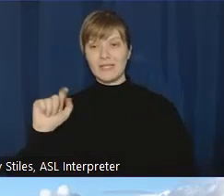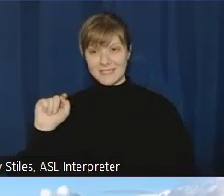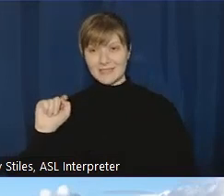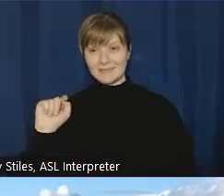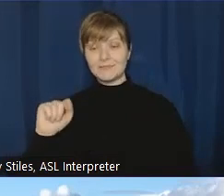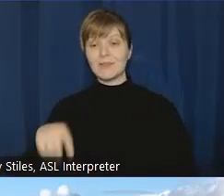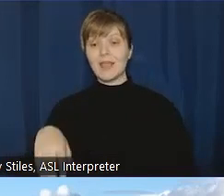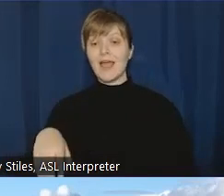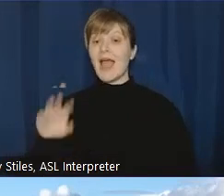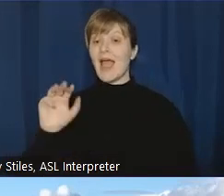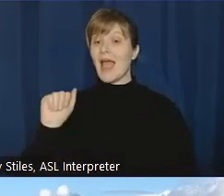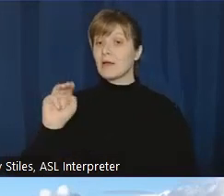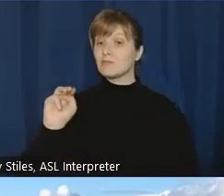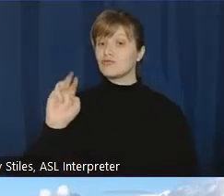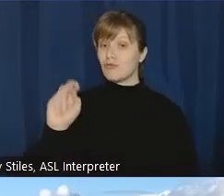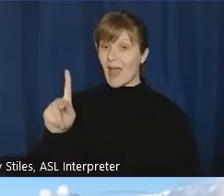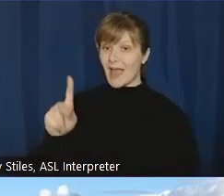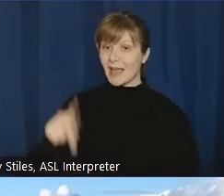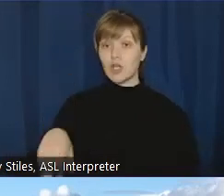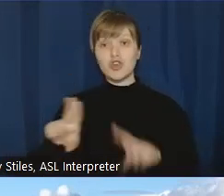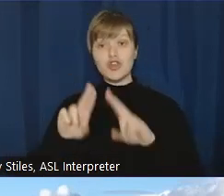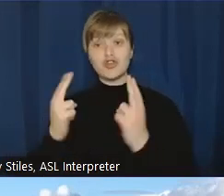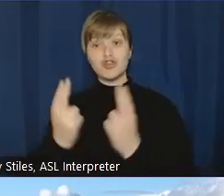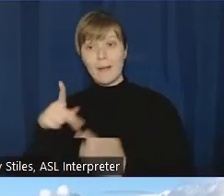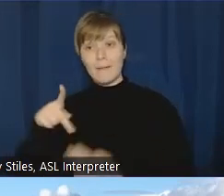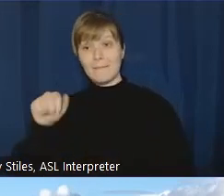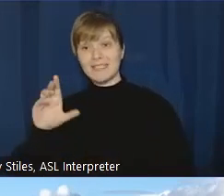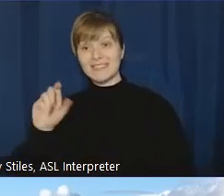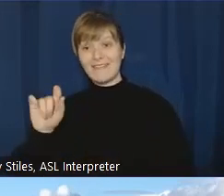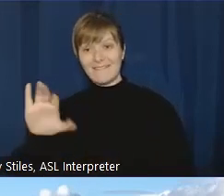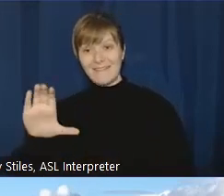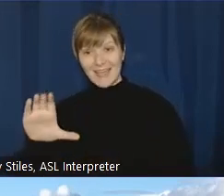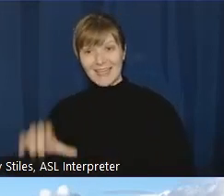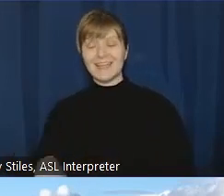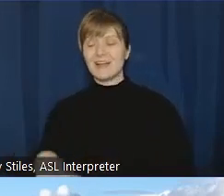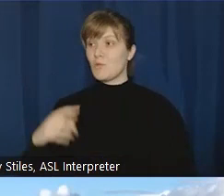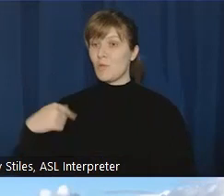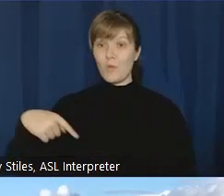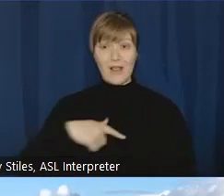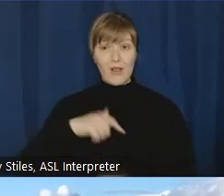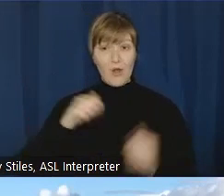Liggett all came together and we’re going forward. The last thing I’ll say because I know my time is